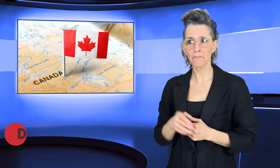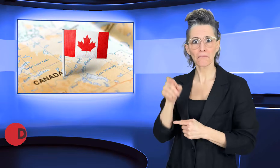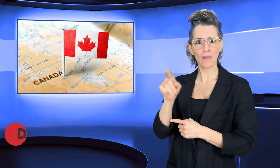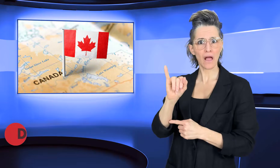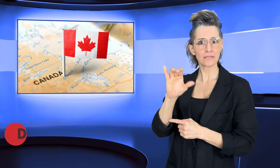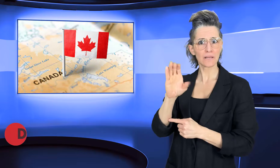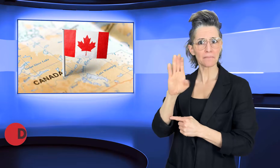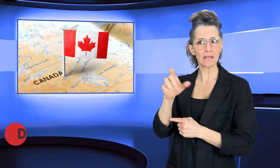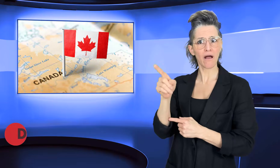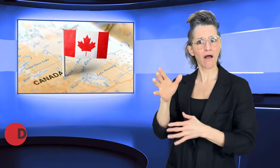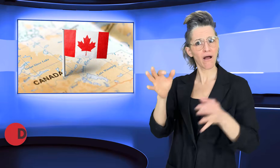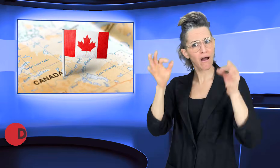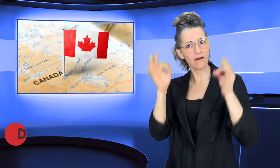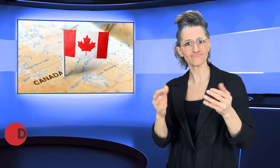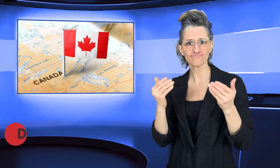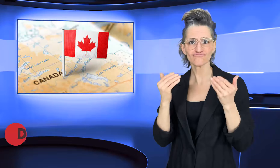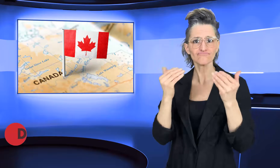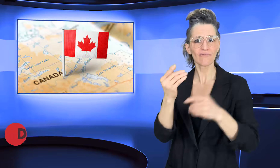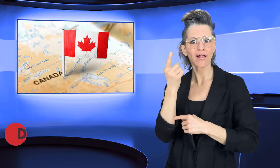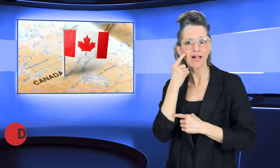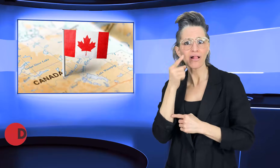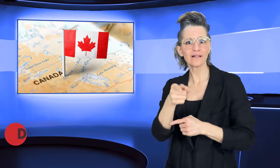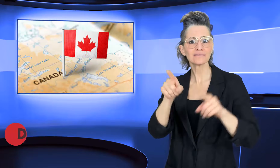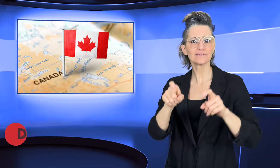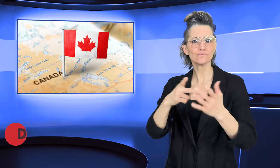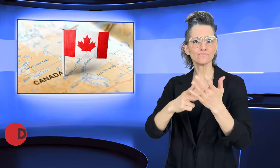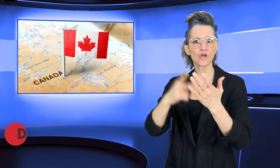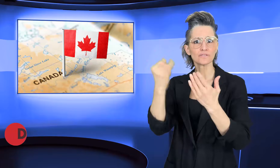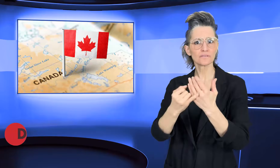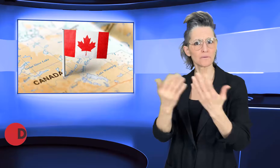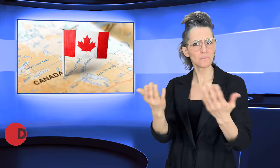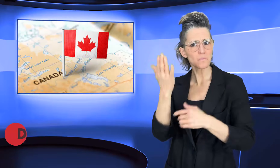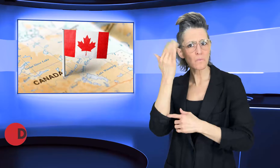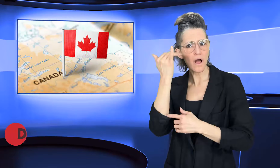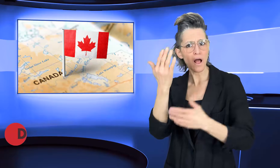Why did ICBC decide to launch this project?